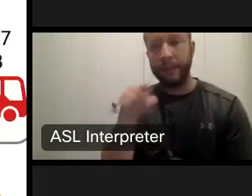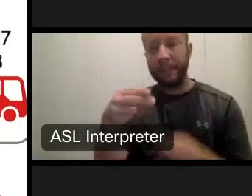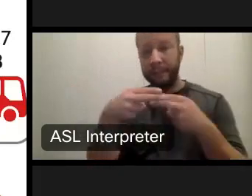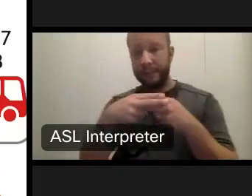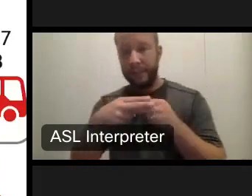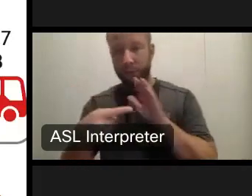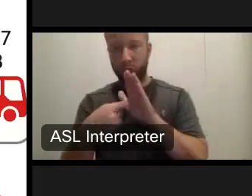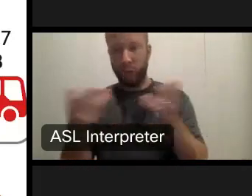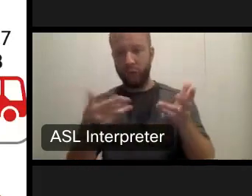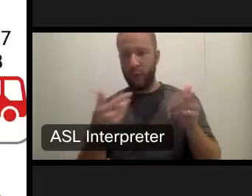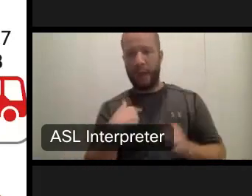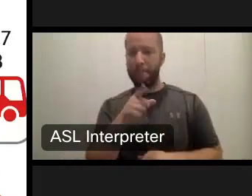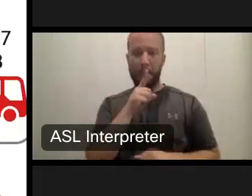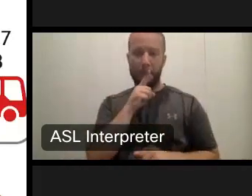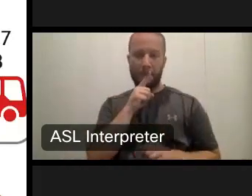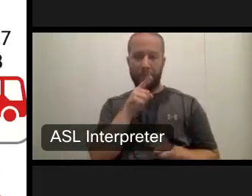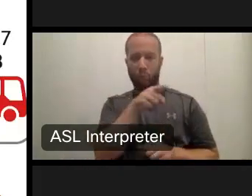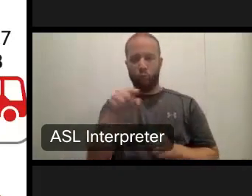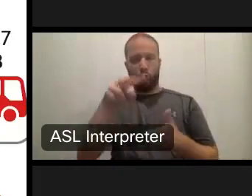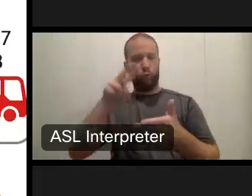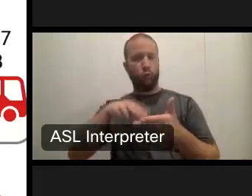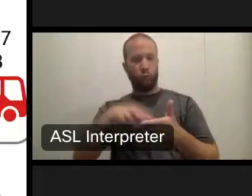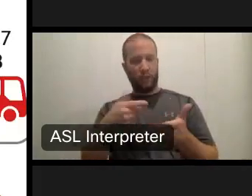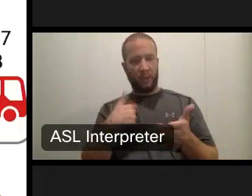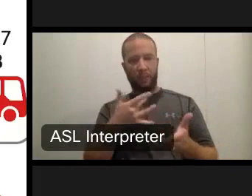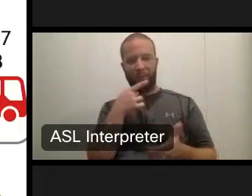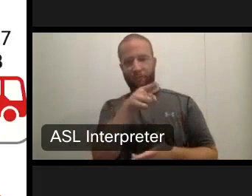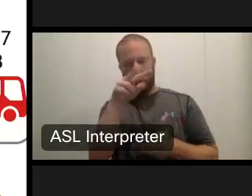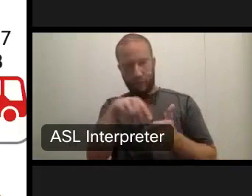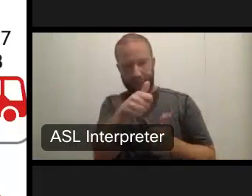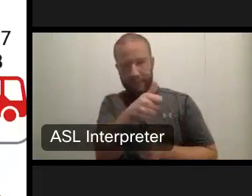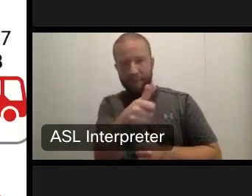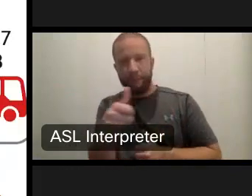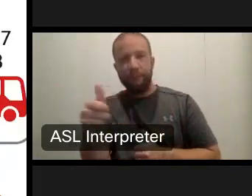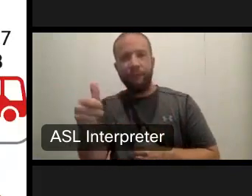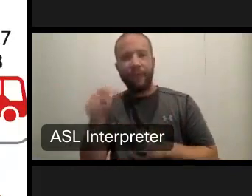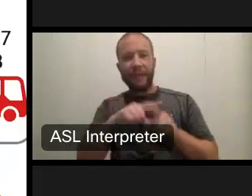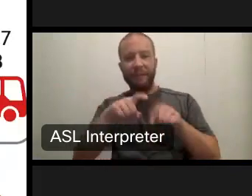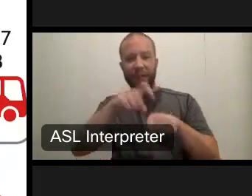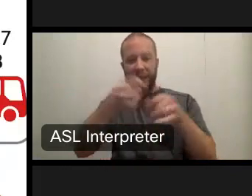I won't dive too much I kind of walk everyone through some of the timeline in the previous